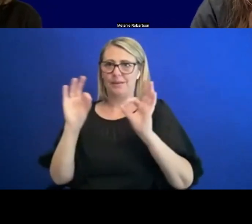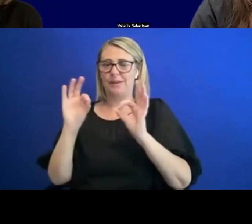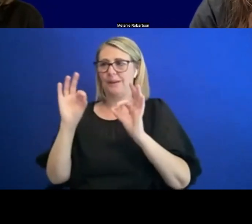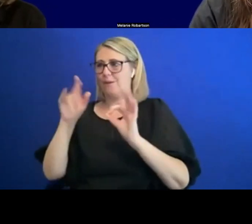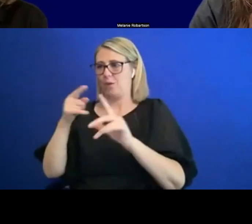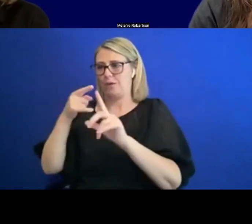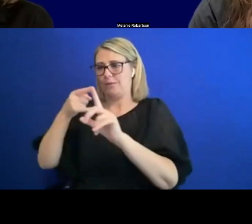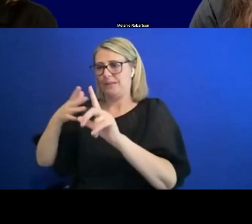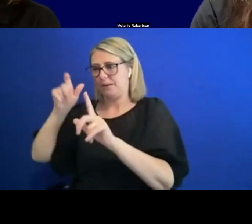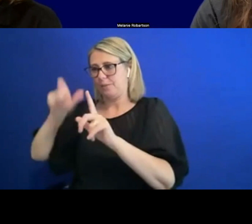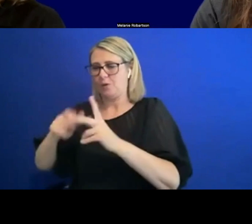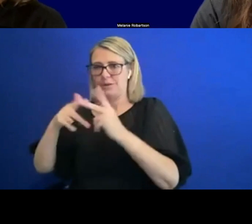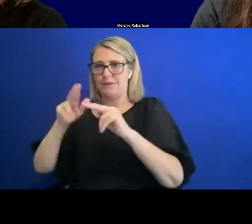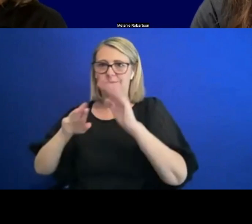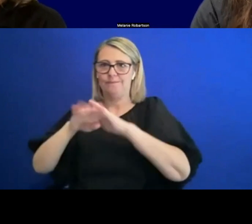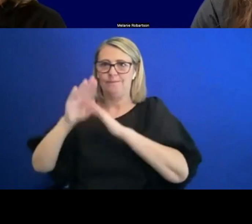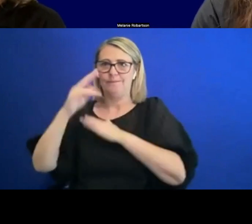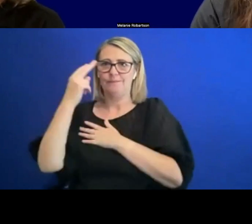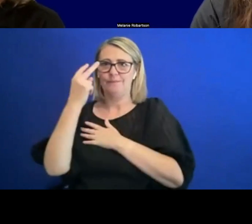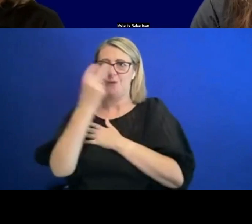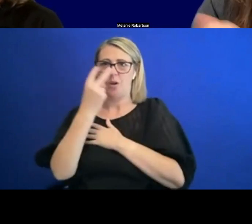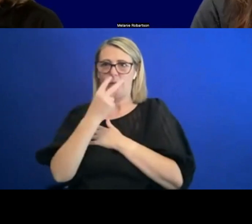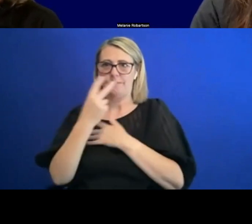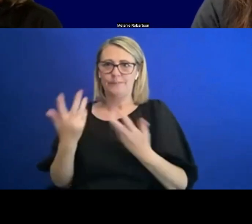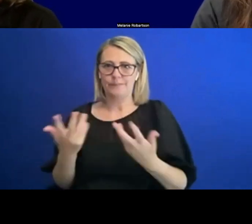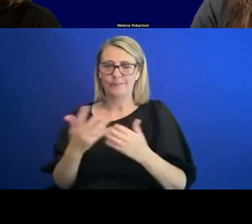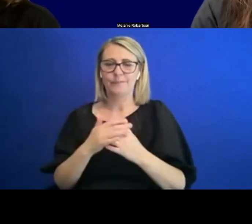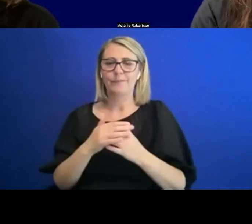Are there other examples that might provide a foundation that